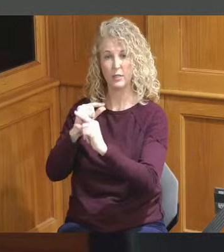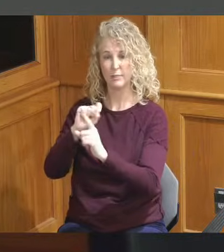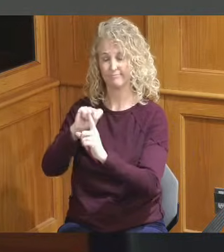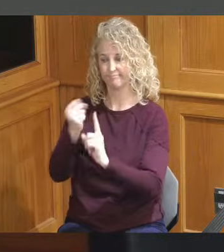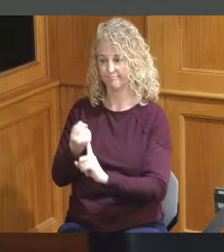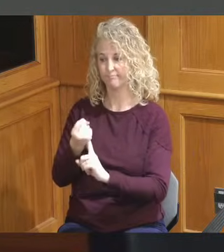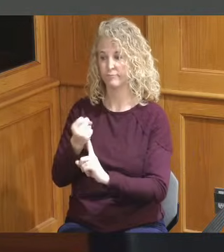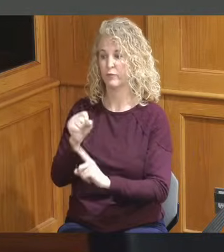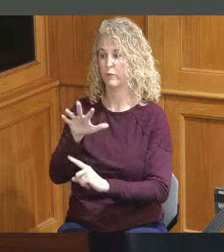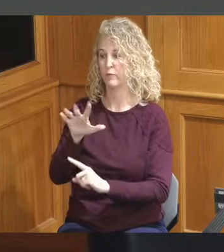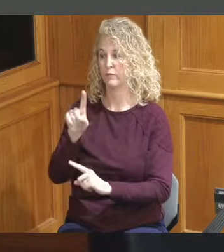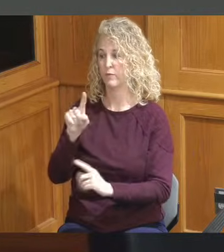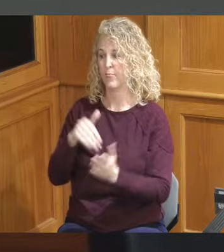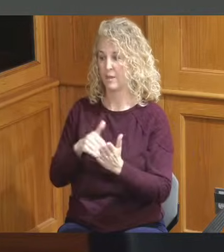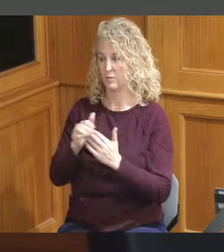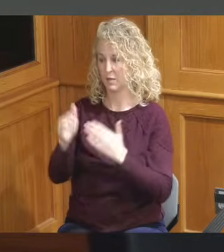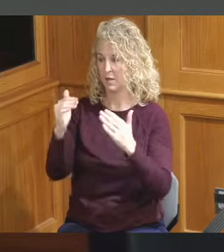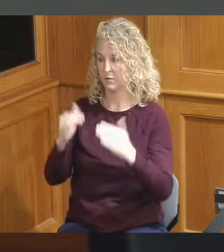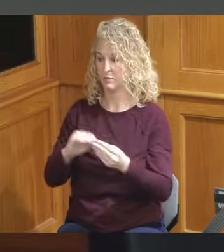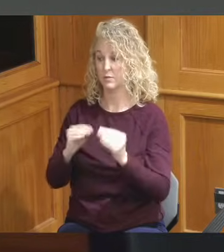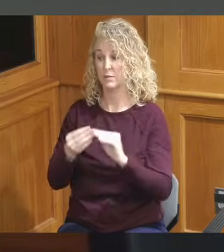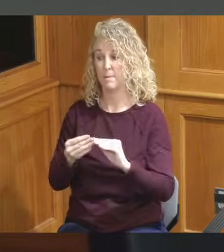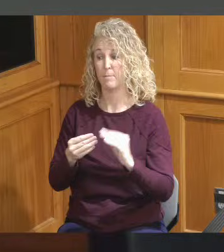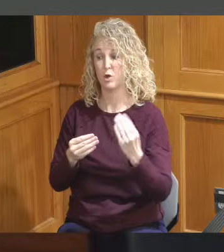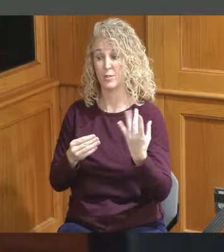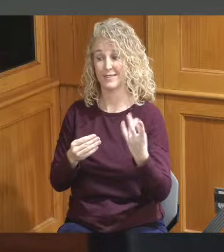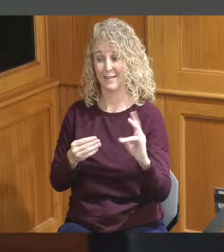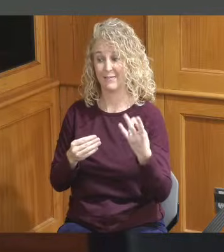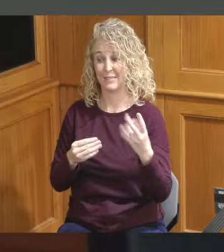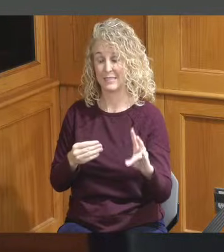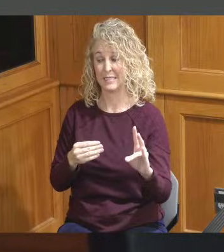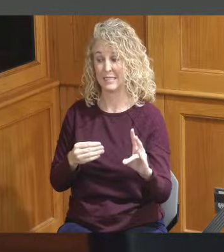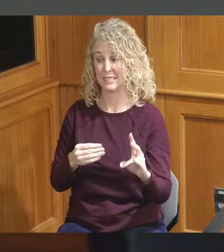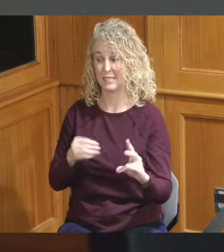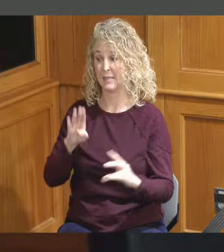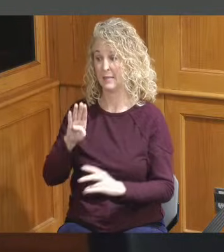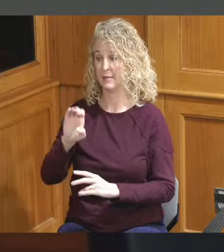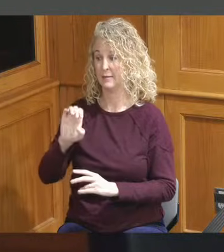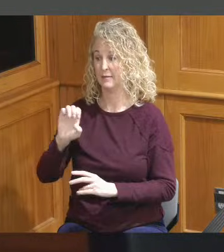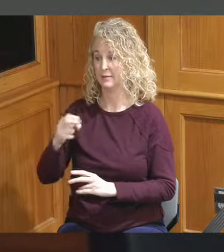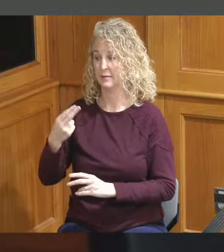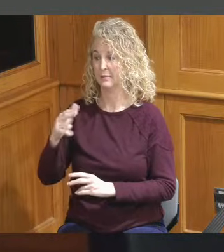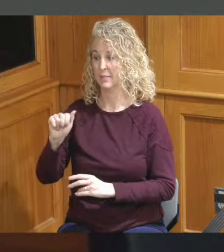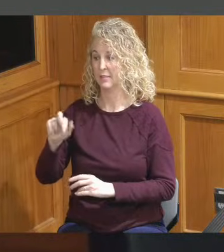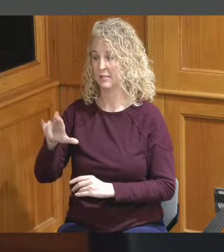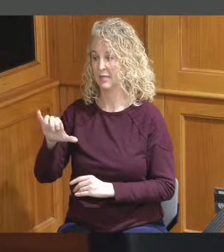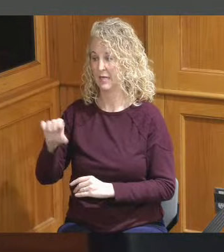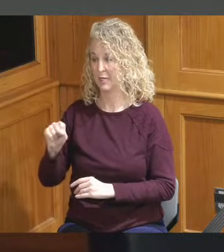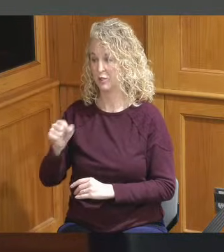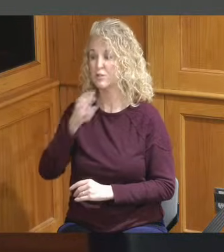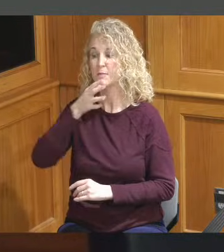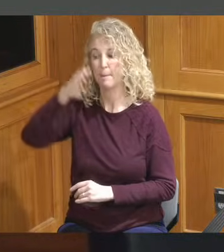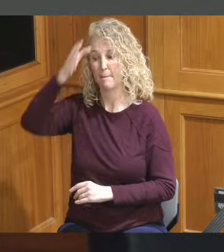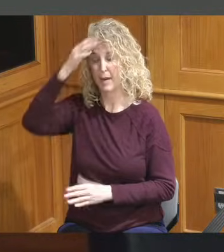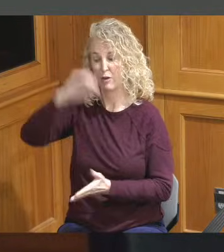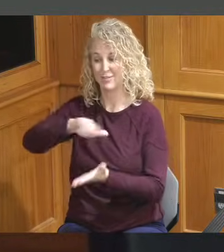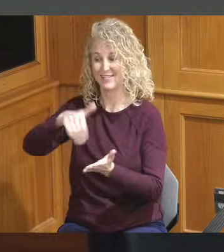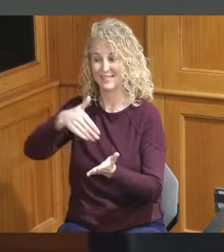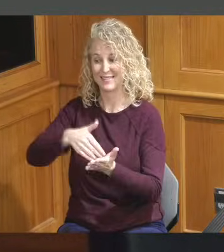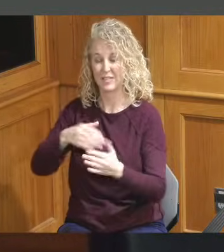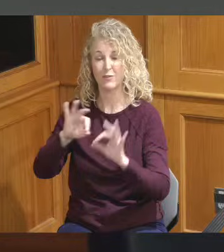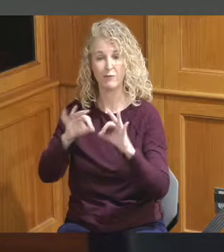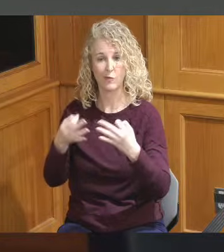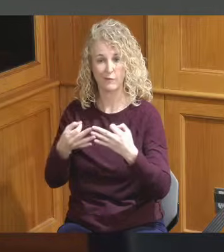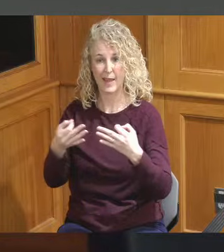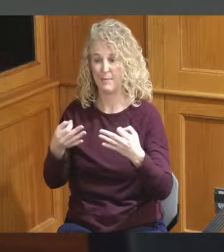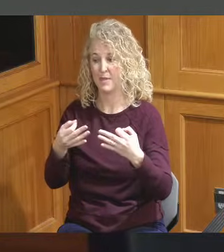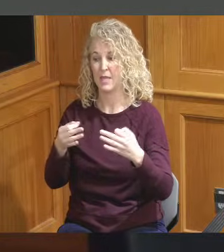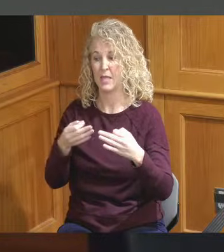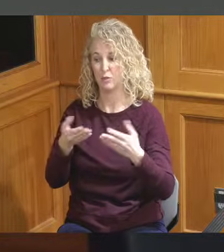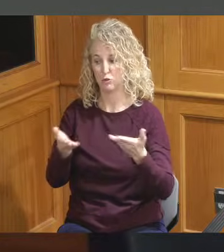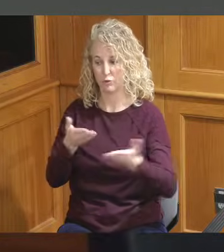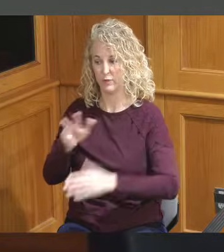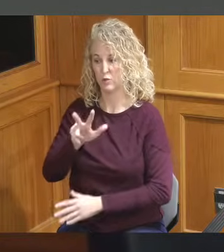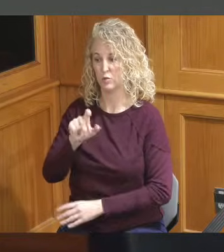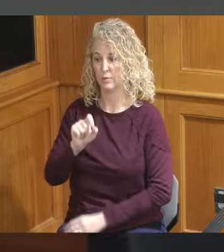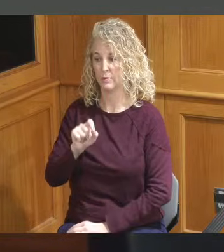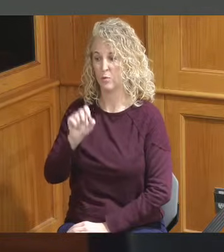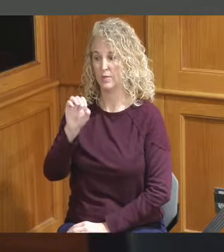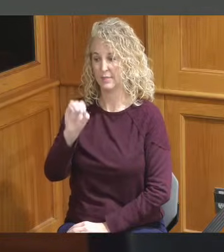$51,000. Item 17 is an agreement with Beach Acres for Family Placement Services for $3.03 million.